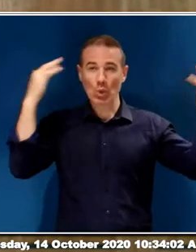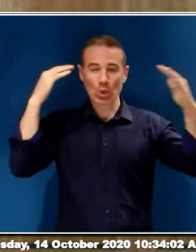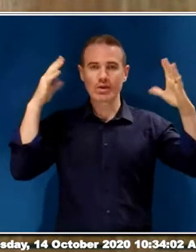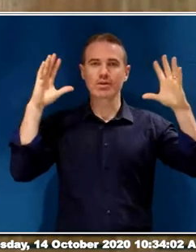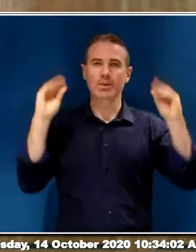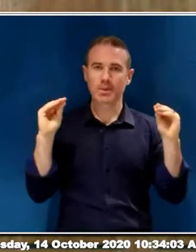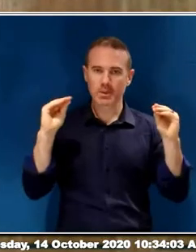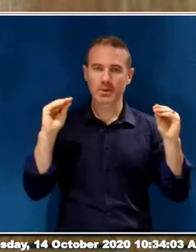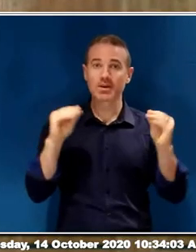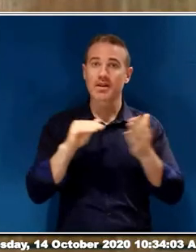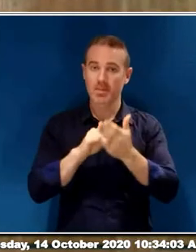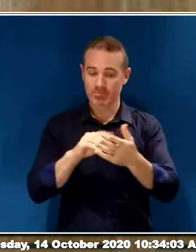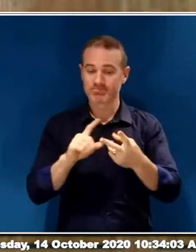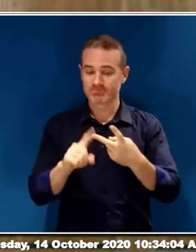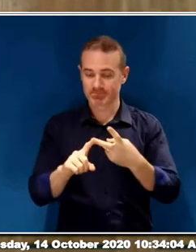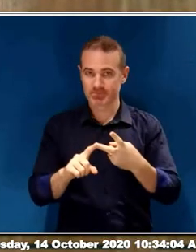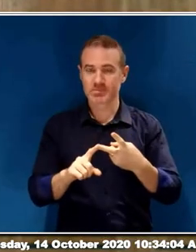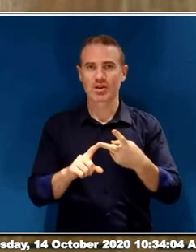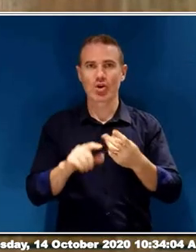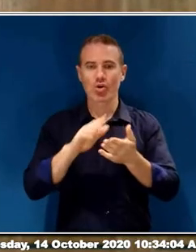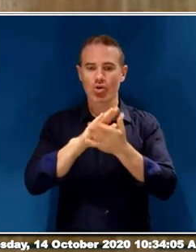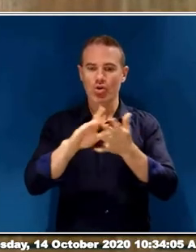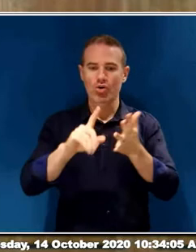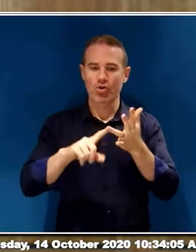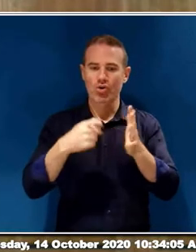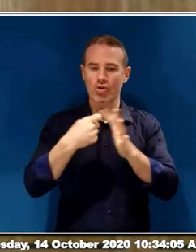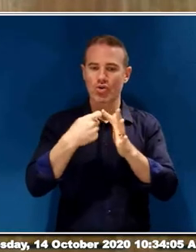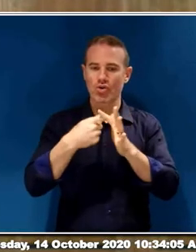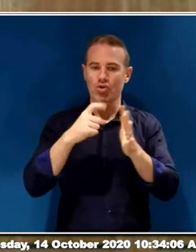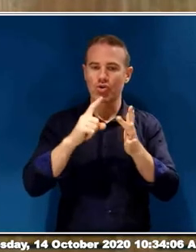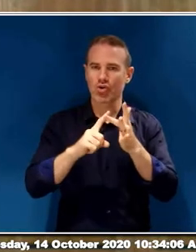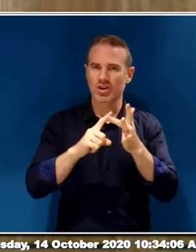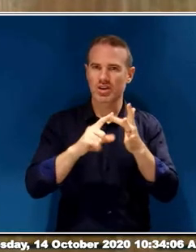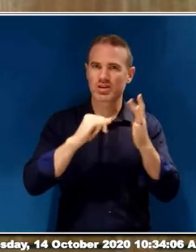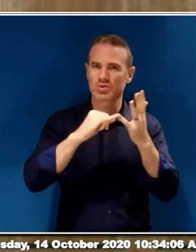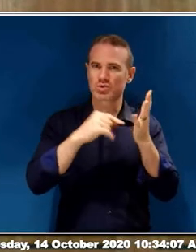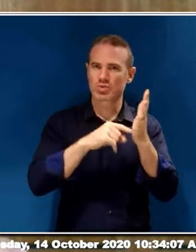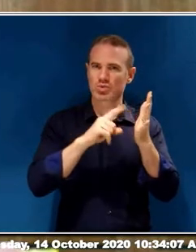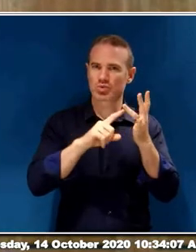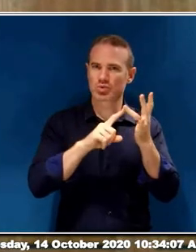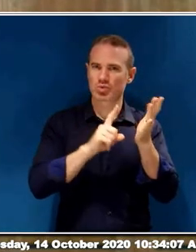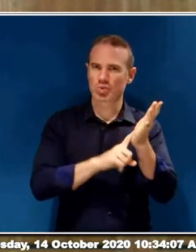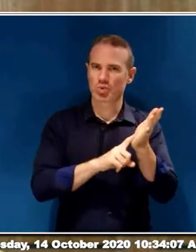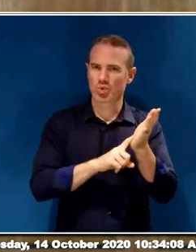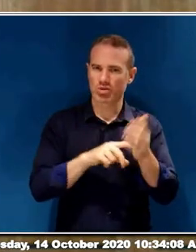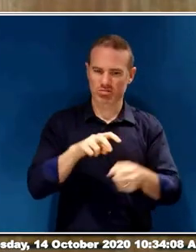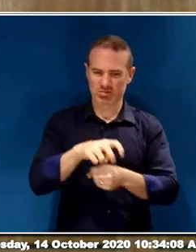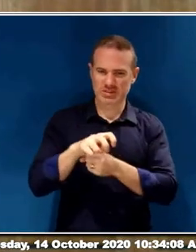A "hokki" stool. What's that? It's often referred to as a wobble stool.